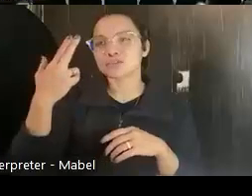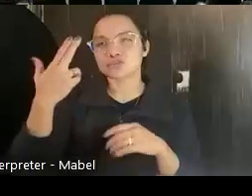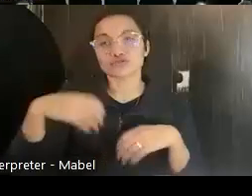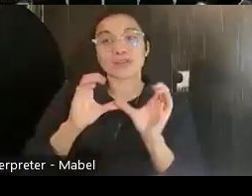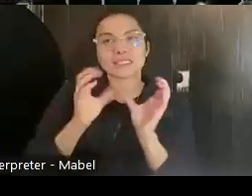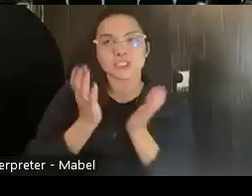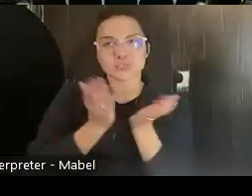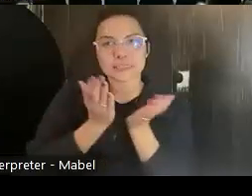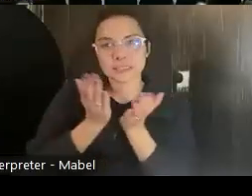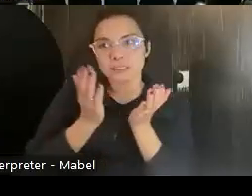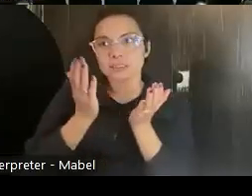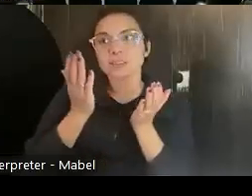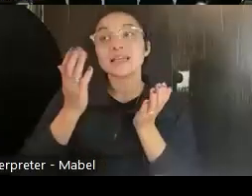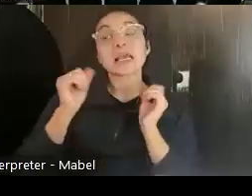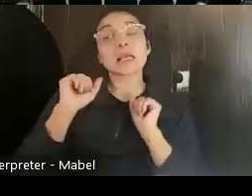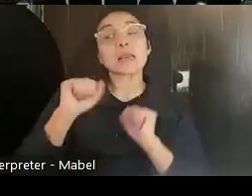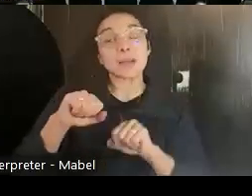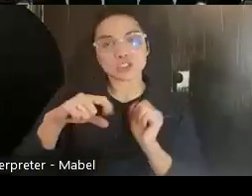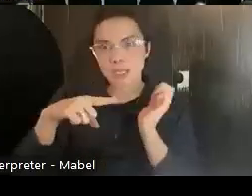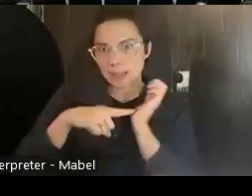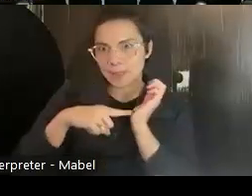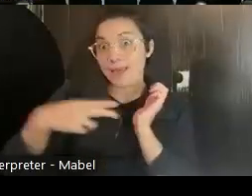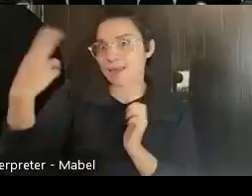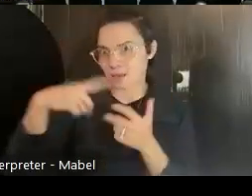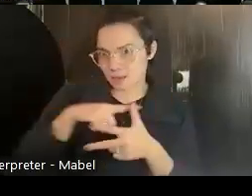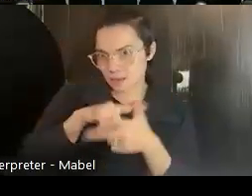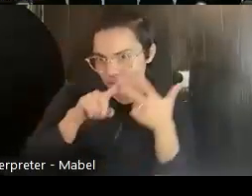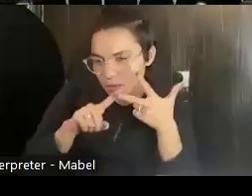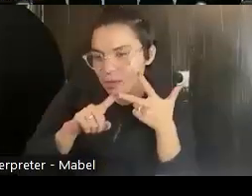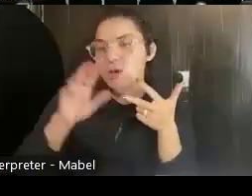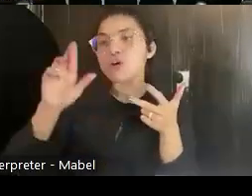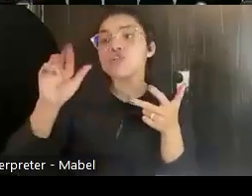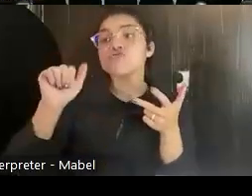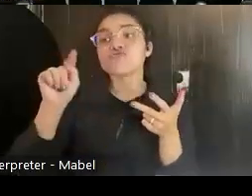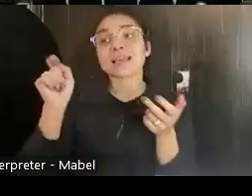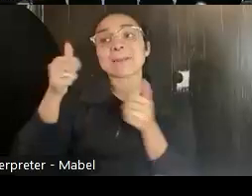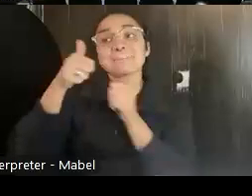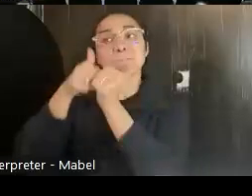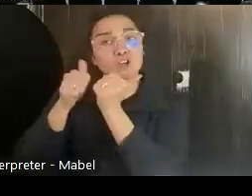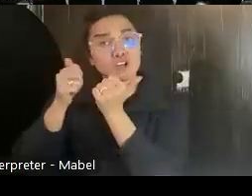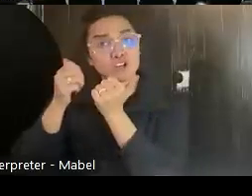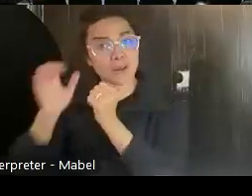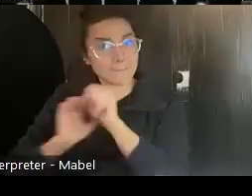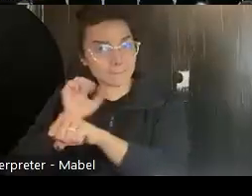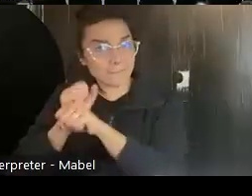could bill at a higher rate but generally speaking the rate per visit is directly proportional to to